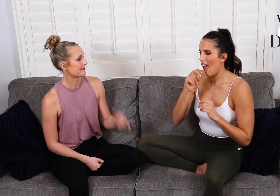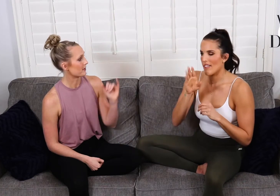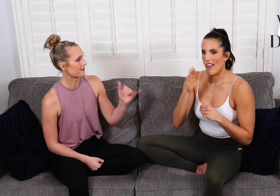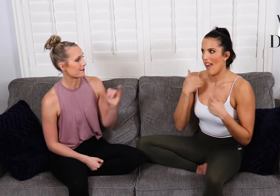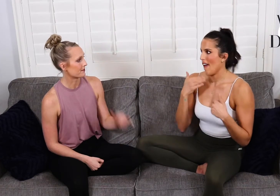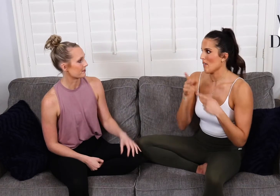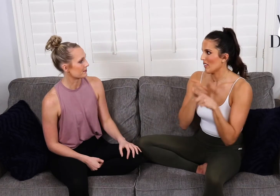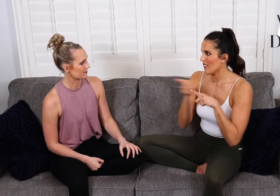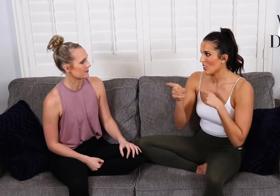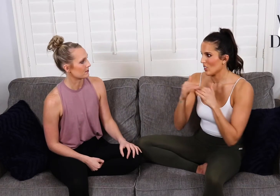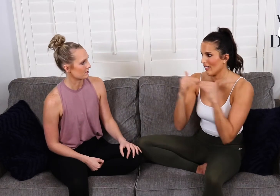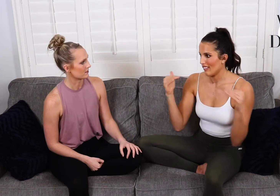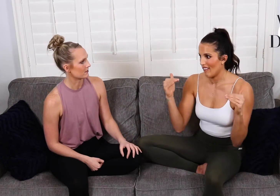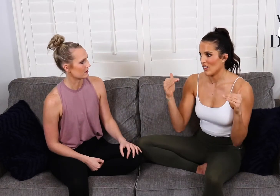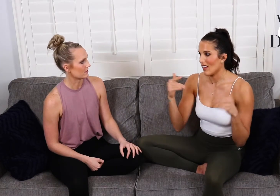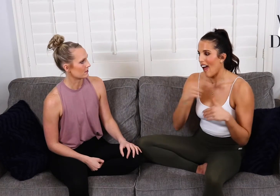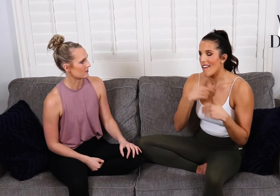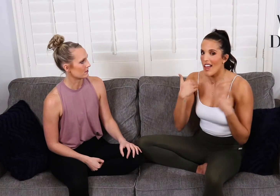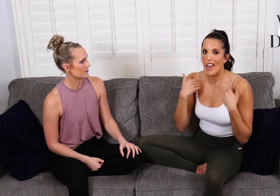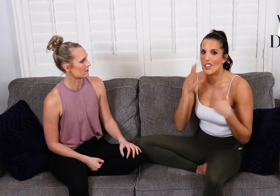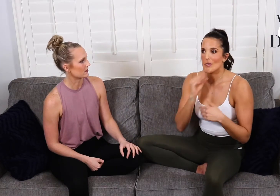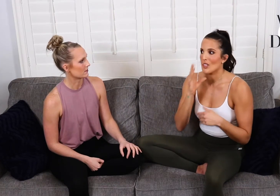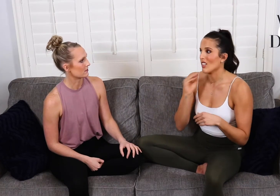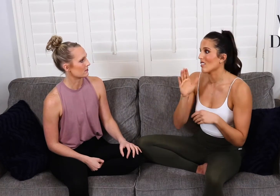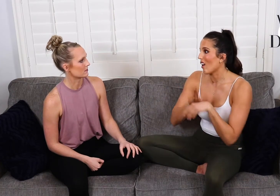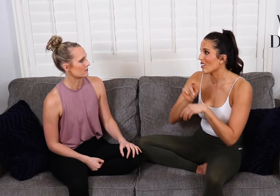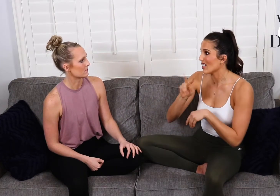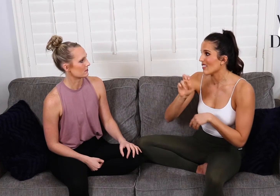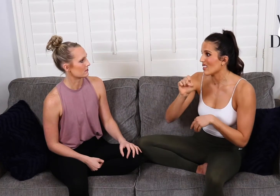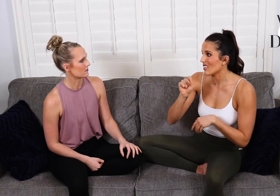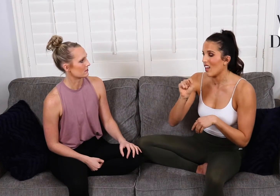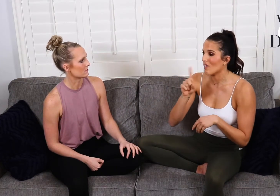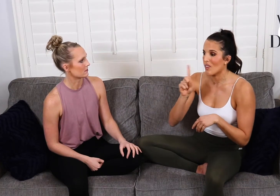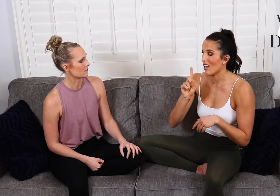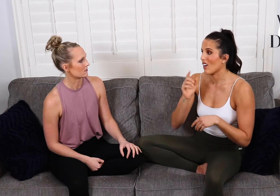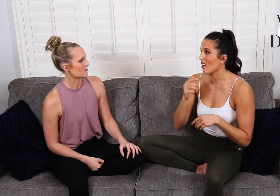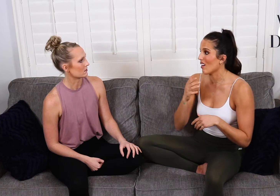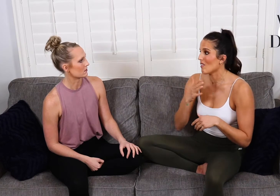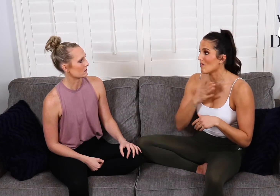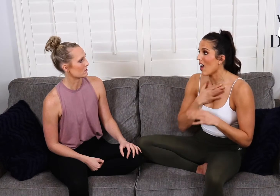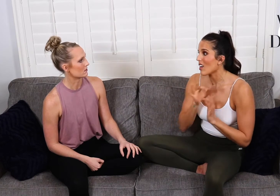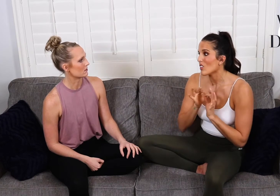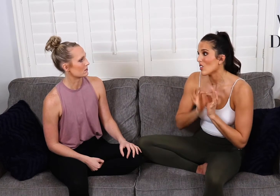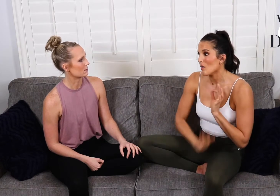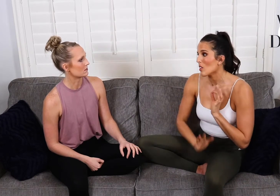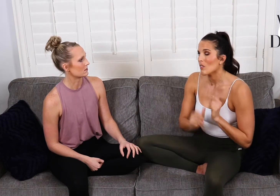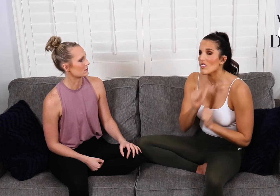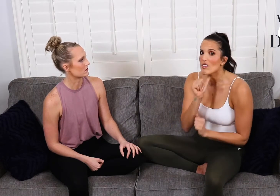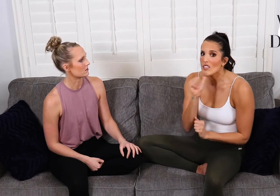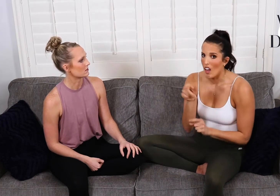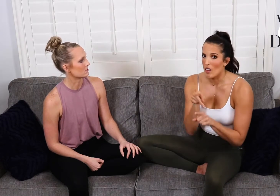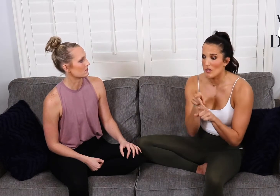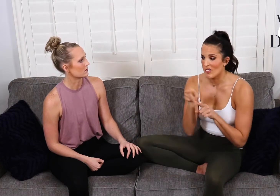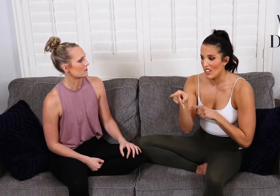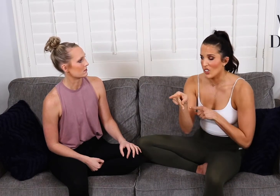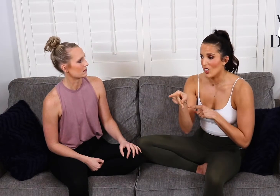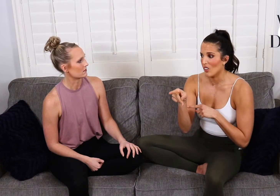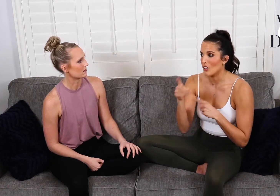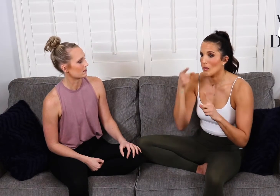They have to have a level of professionalism because I've had experiences on TV sets where my interpreters were not professional, to the